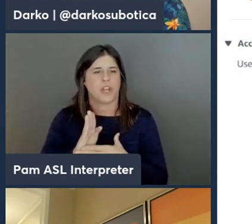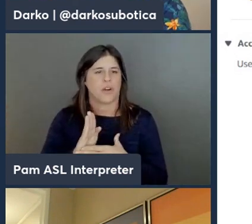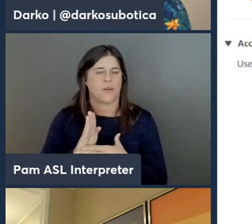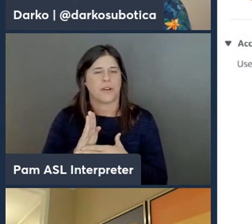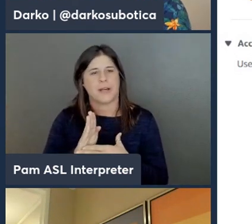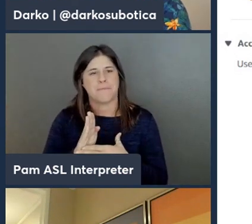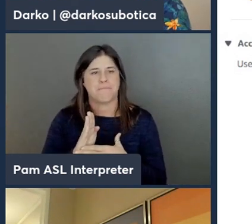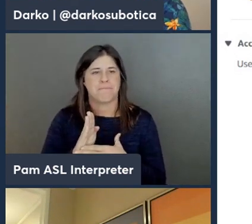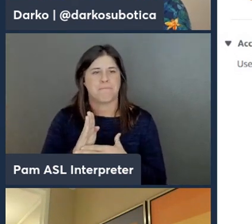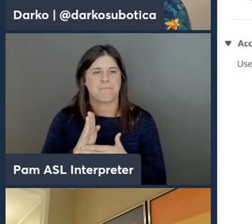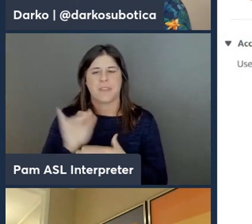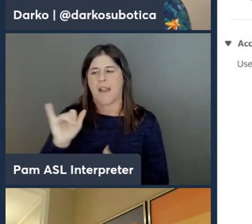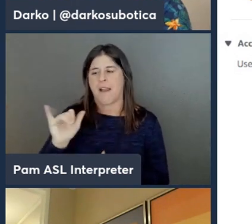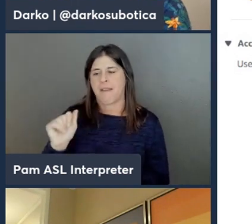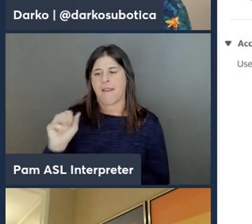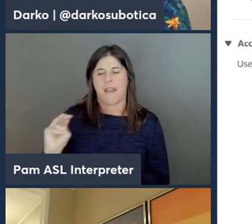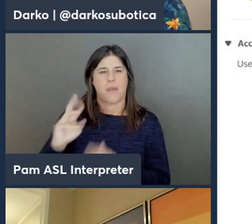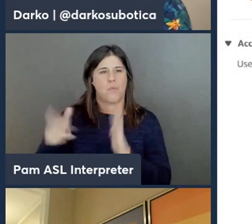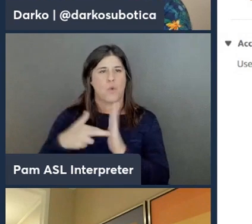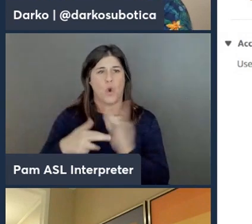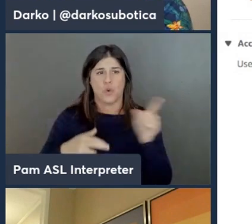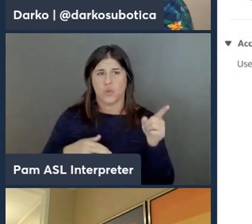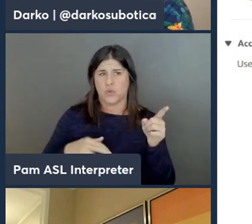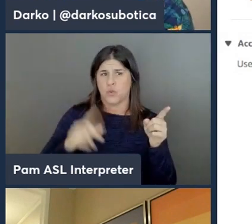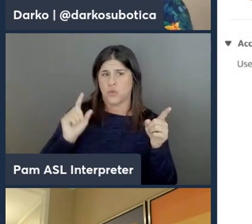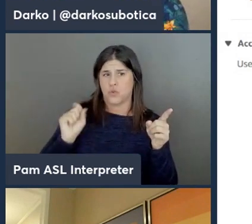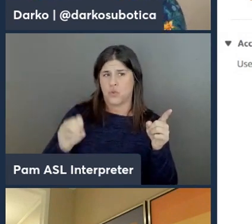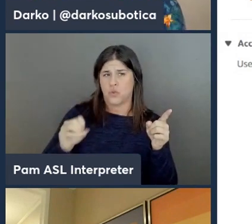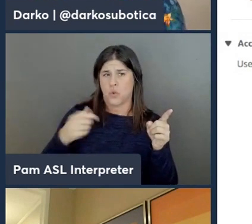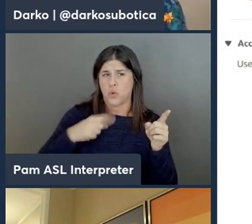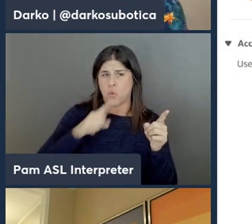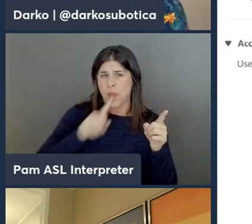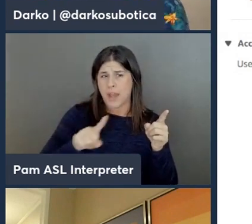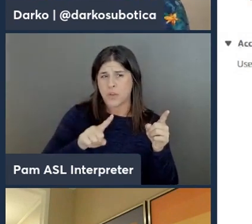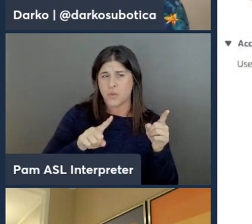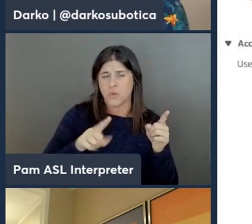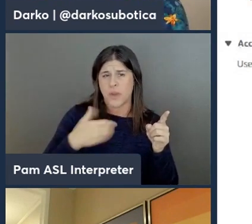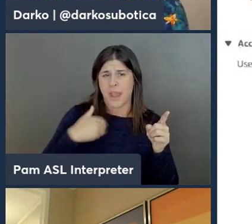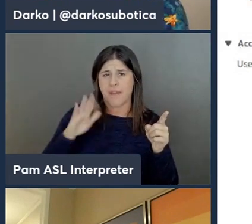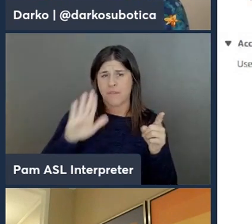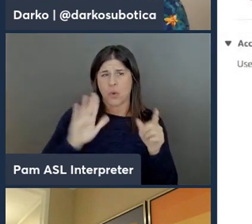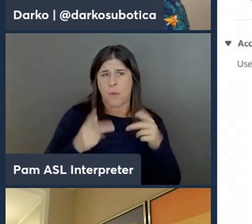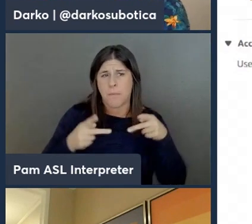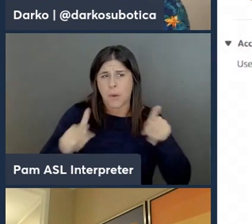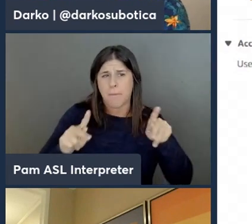will share IAM role. So you had to, so you basically had to have your permission boundaries,